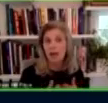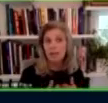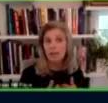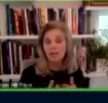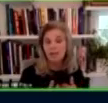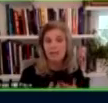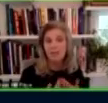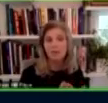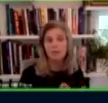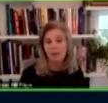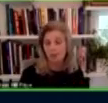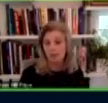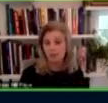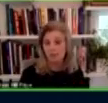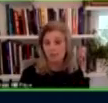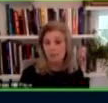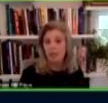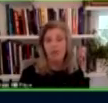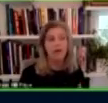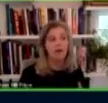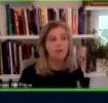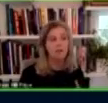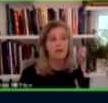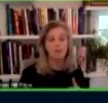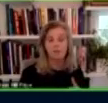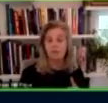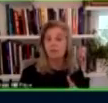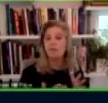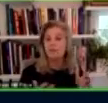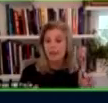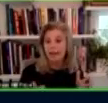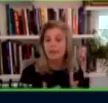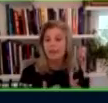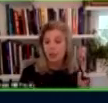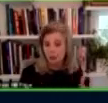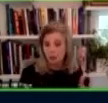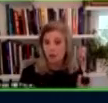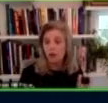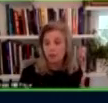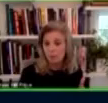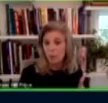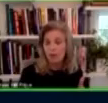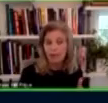WHAT I SEE AS A BIGGER SPECTRUM, OF SEX AND GENDER ACROSS--UNDERSTAND PATIENTS AND